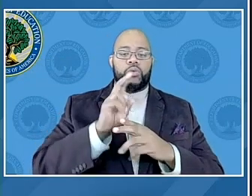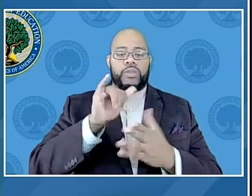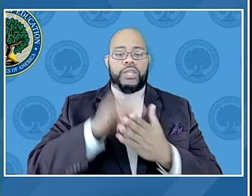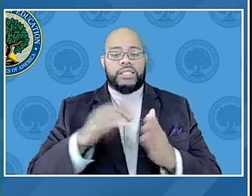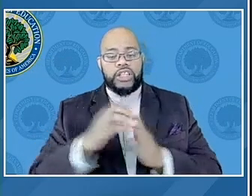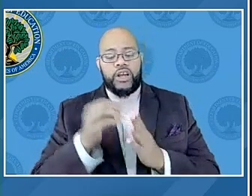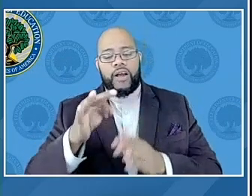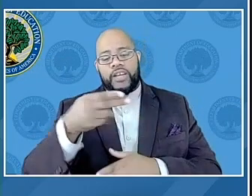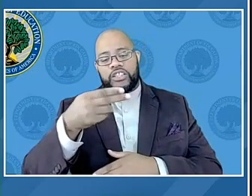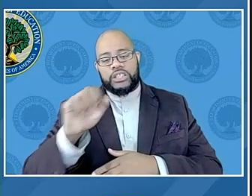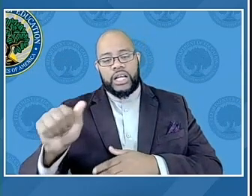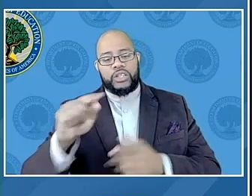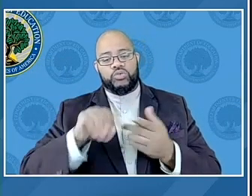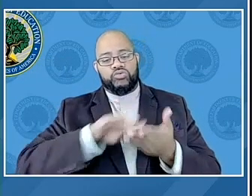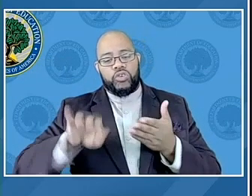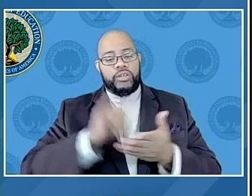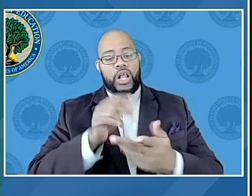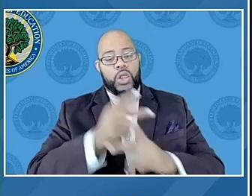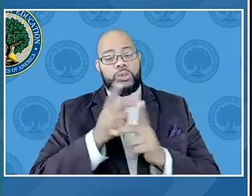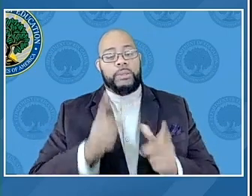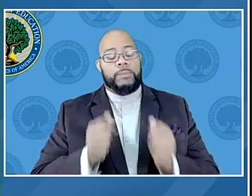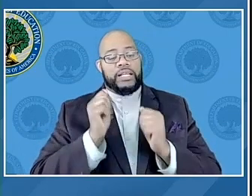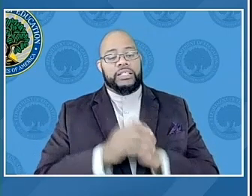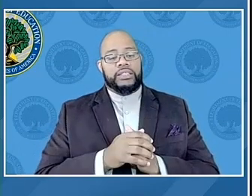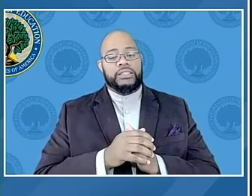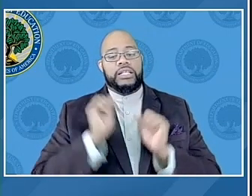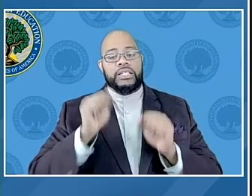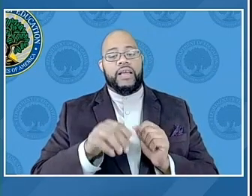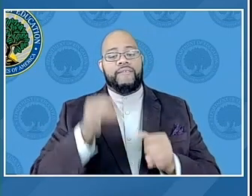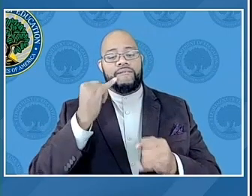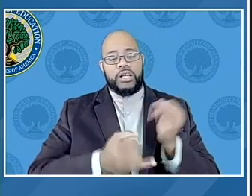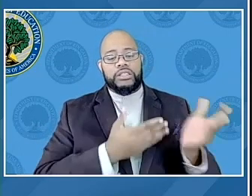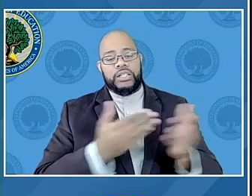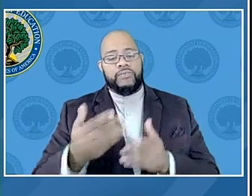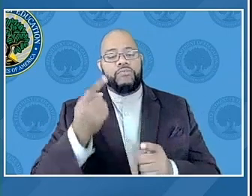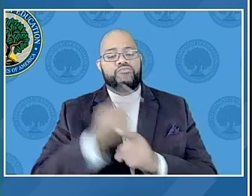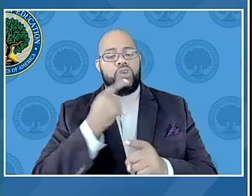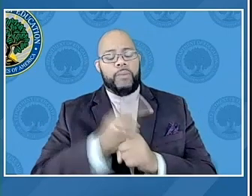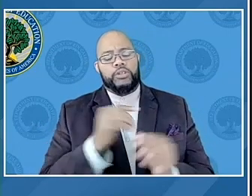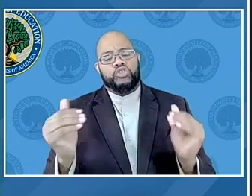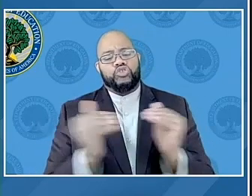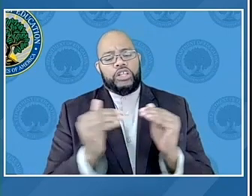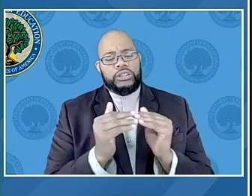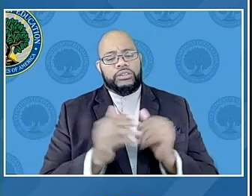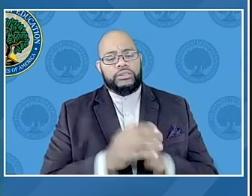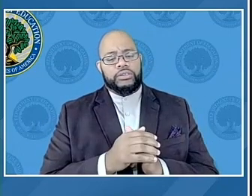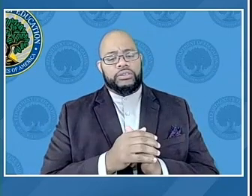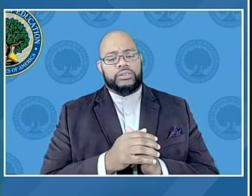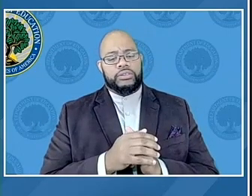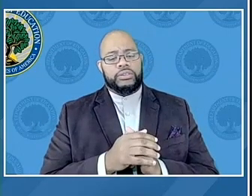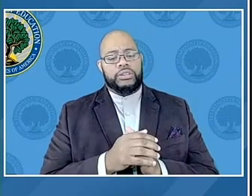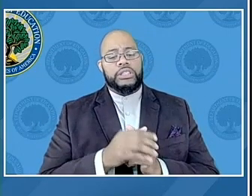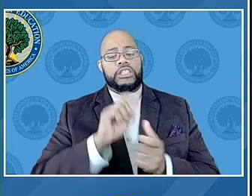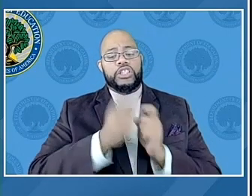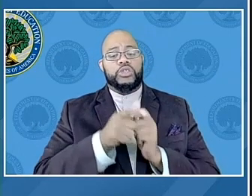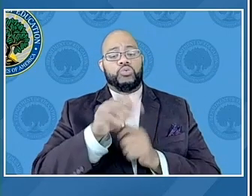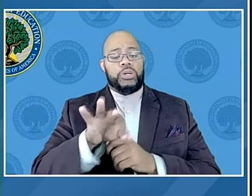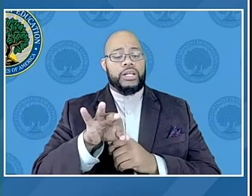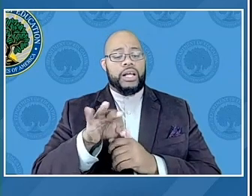discharge these loans immediately can finally deliver proper justice. Hara changed 29 sections of the HEA in 2006.